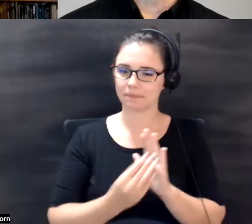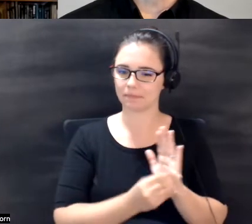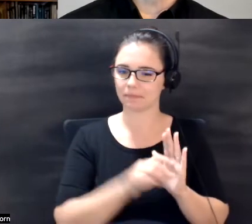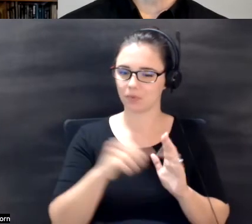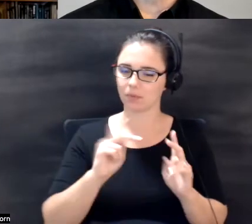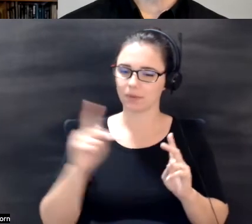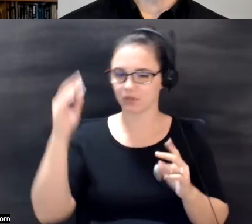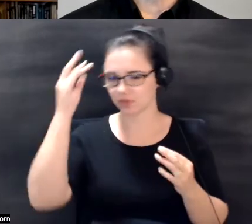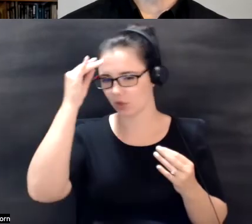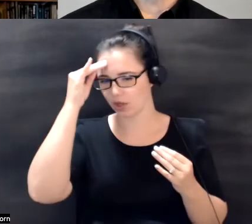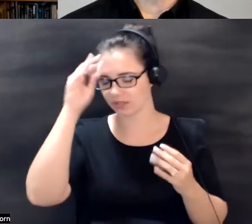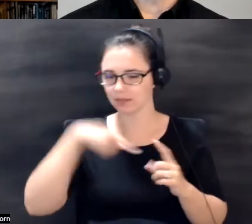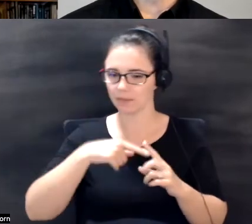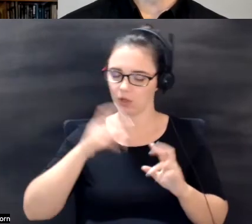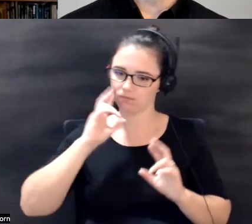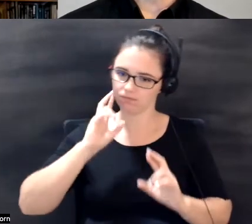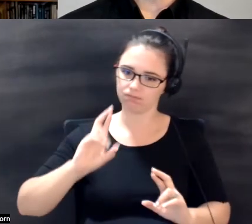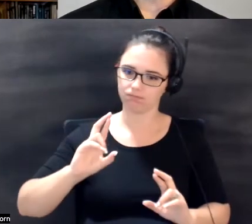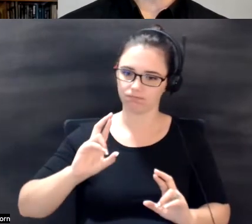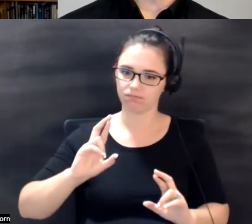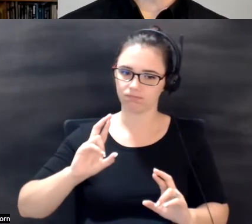of reverence and uplifting the people up, and of um...